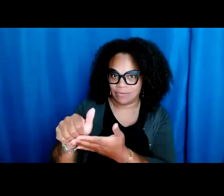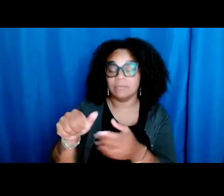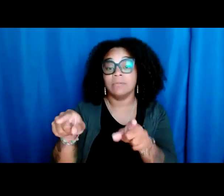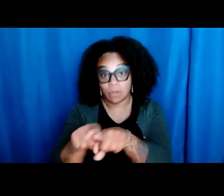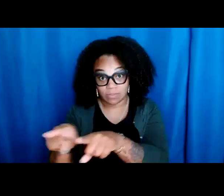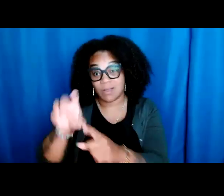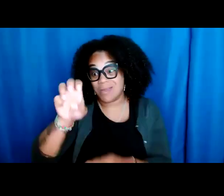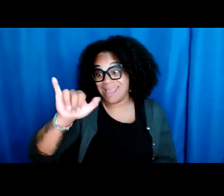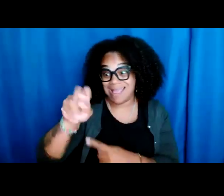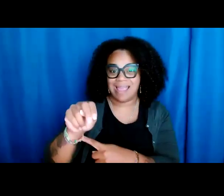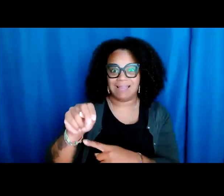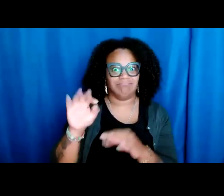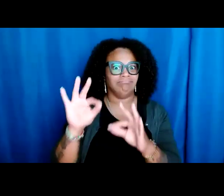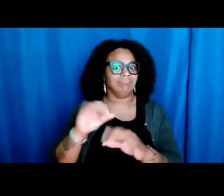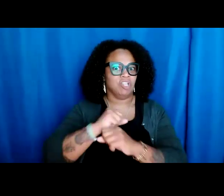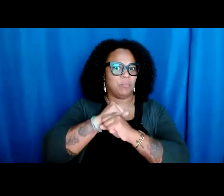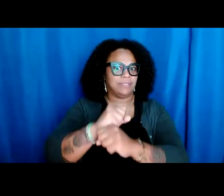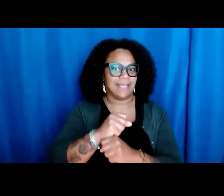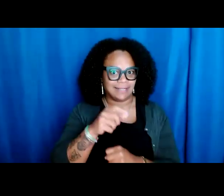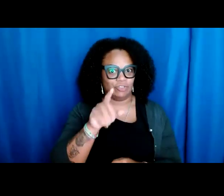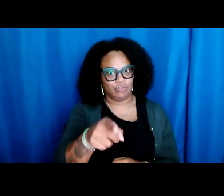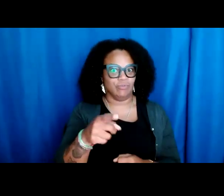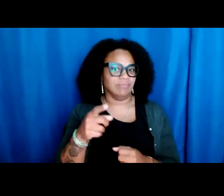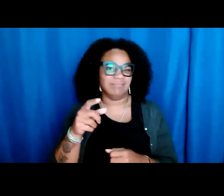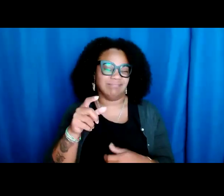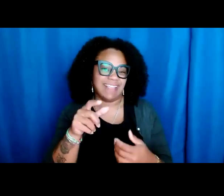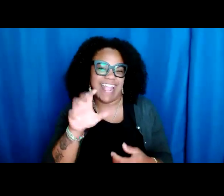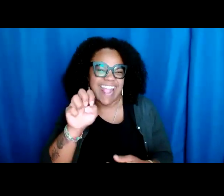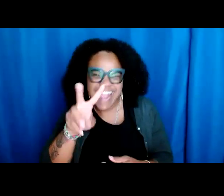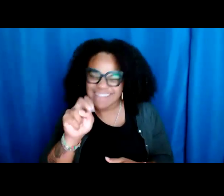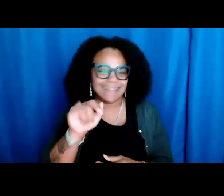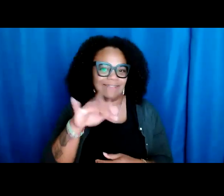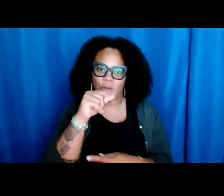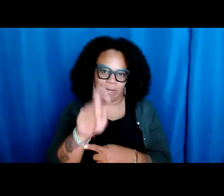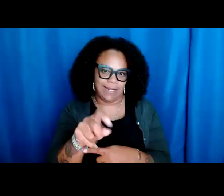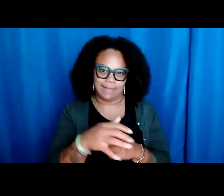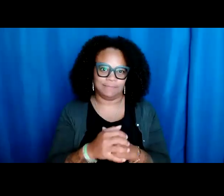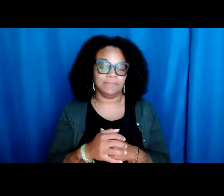required to have a business bank account. So, treat your business bank account like